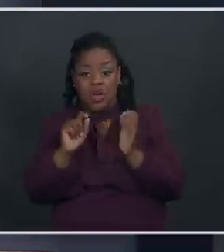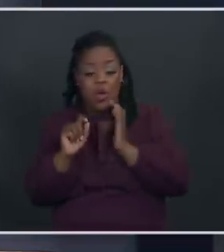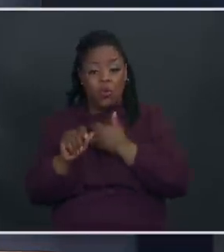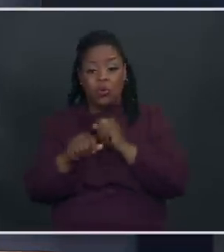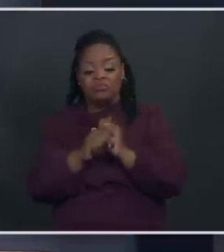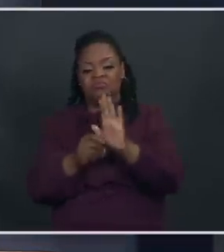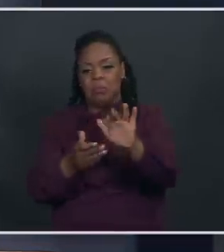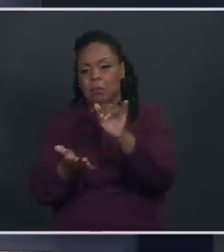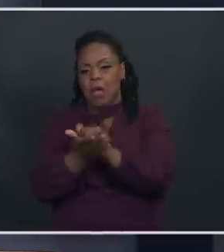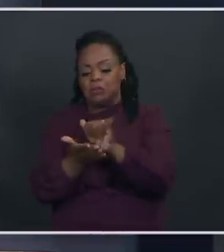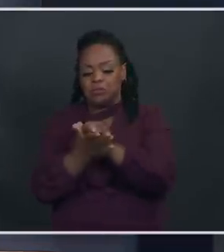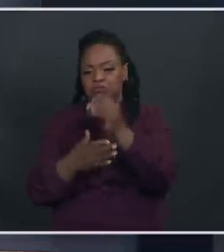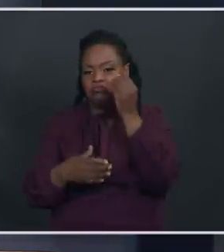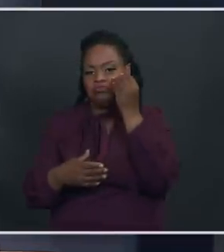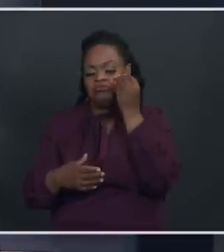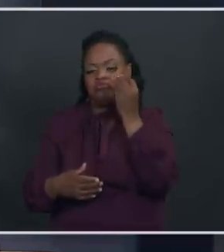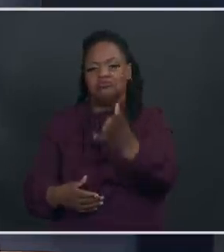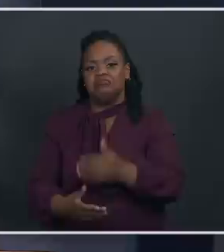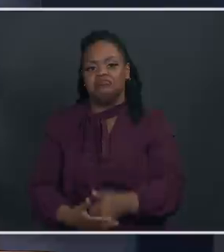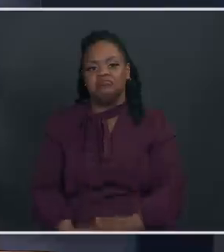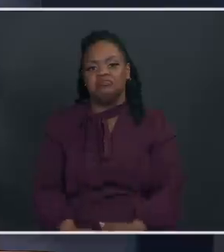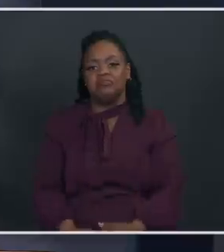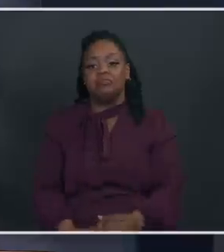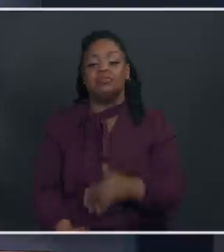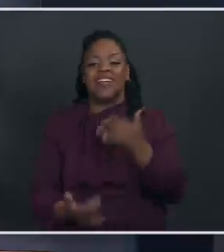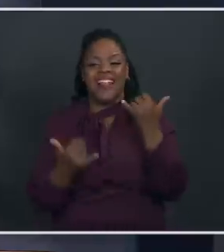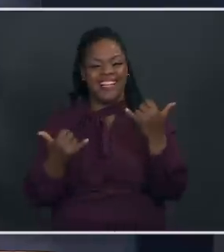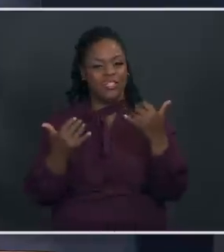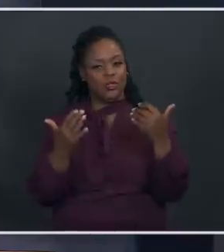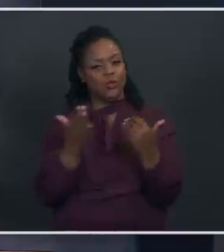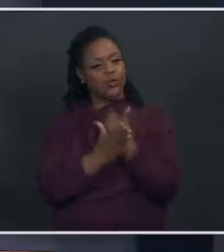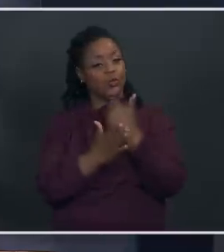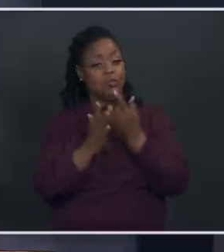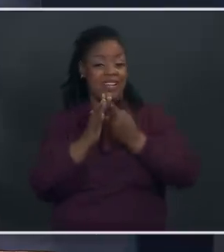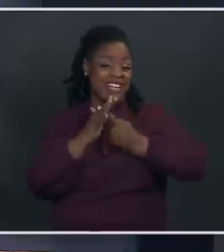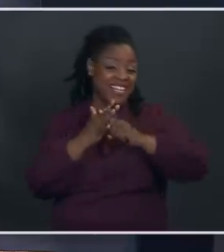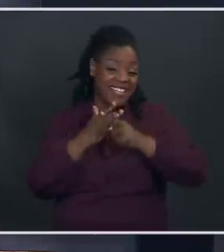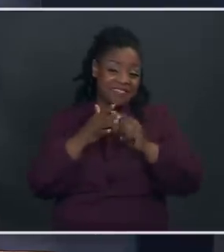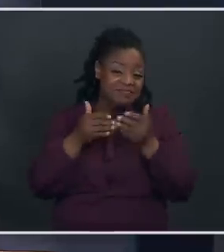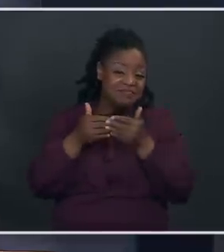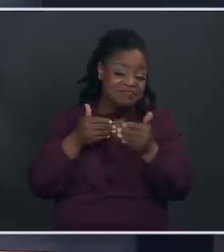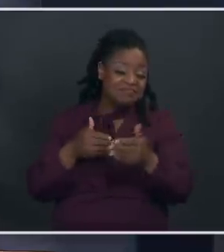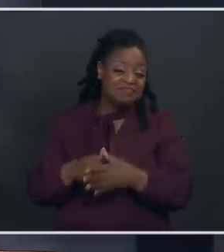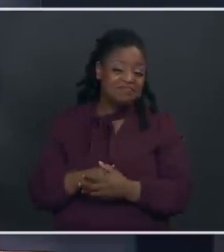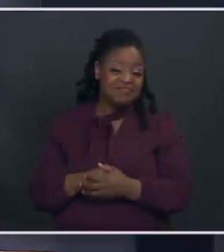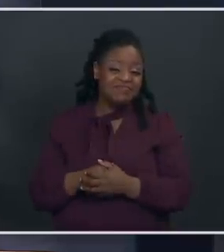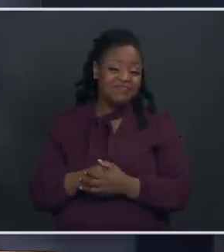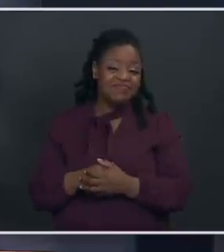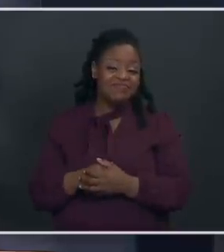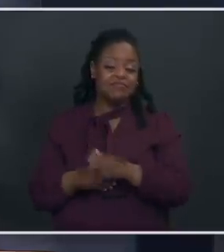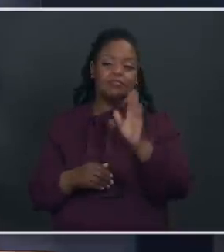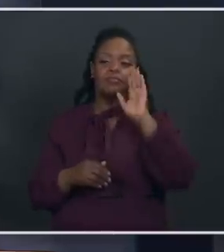This is the start of something new. I don't know if you read Larry Fink's letter, of BlackRock, the other day -- yesterday.